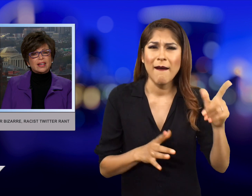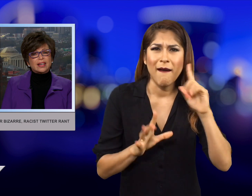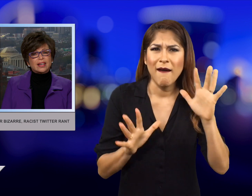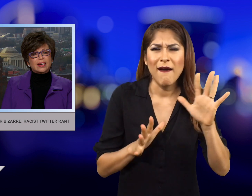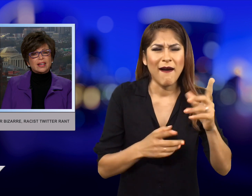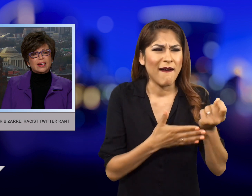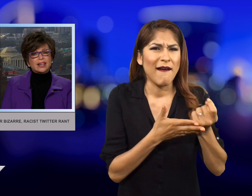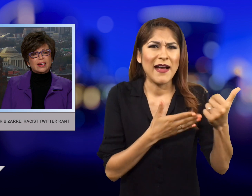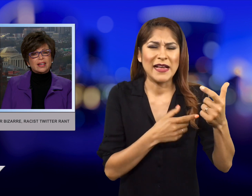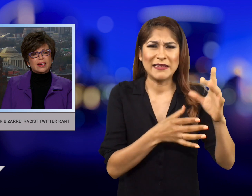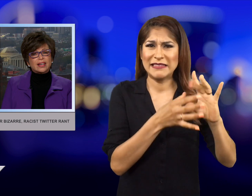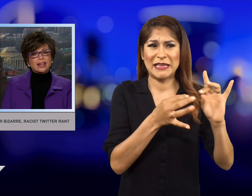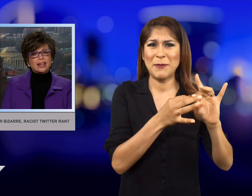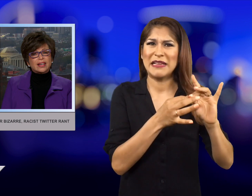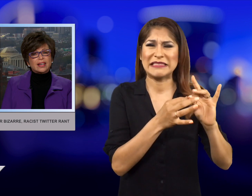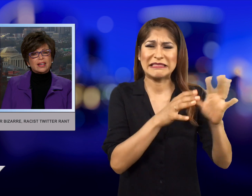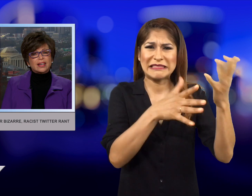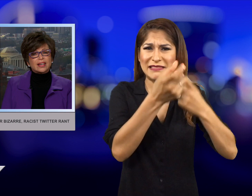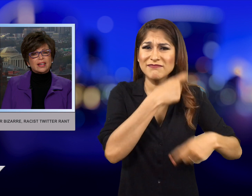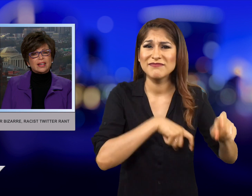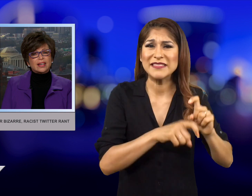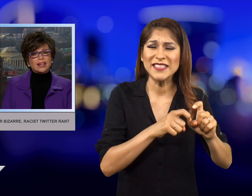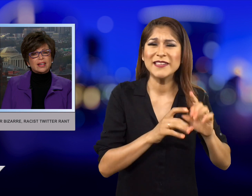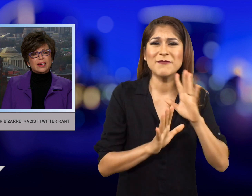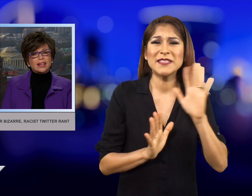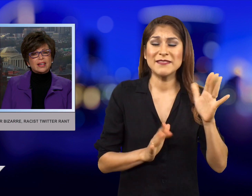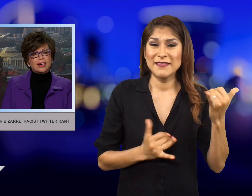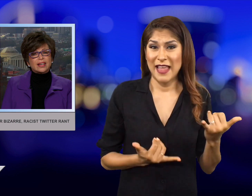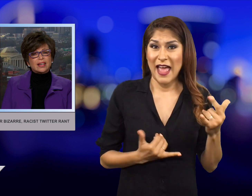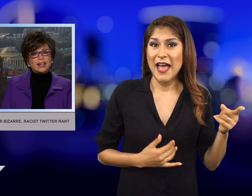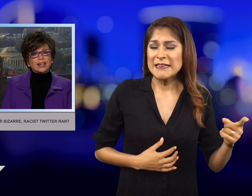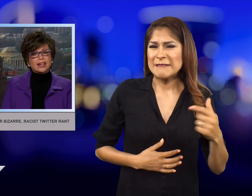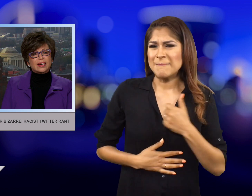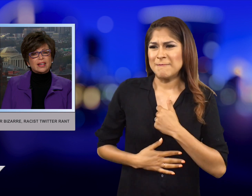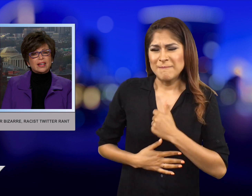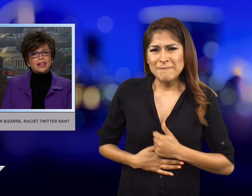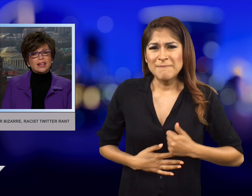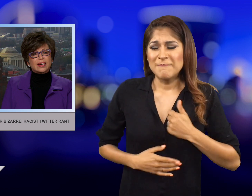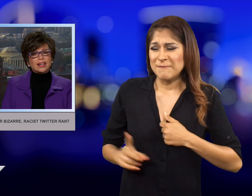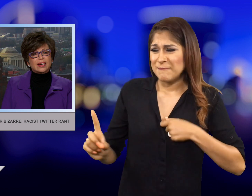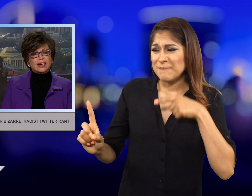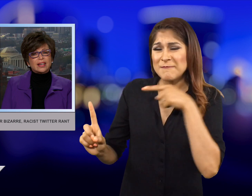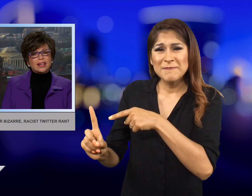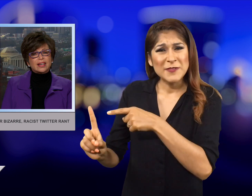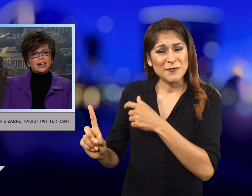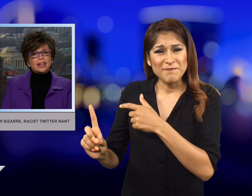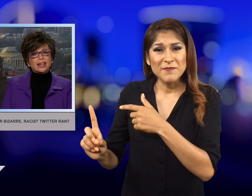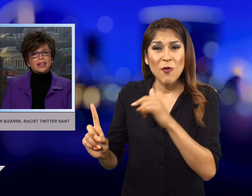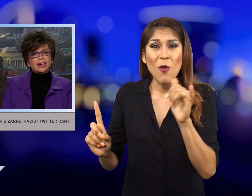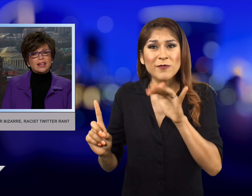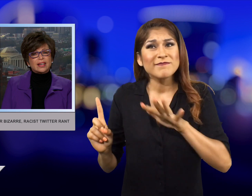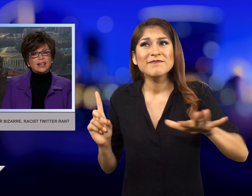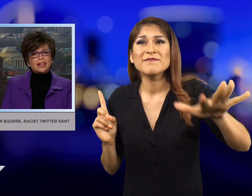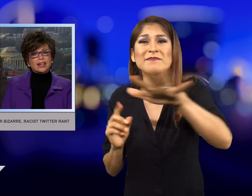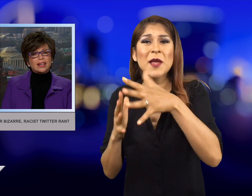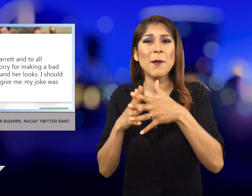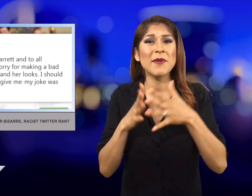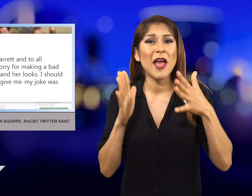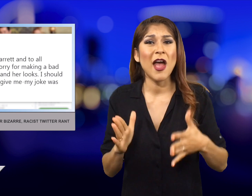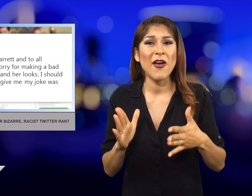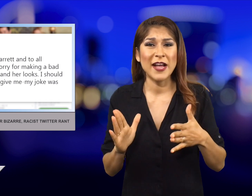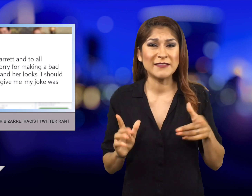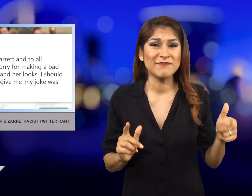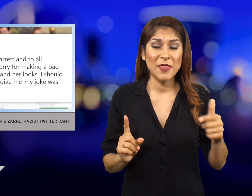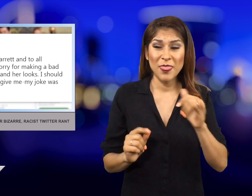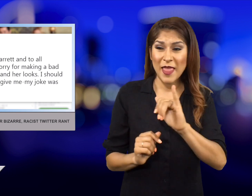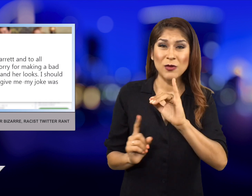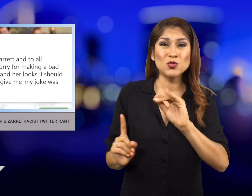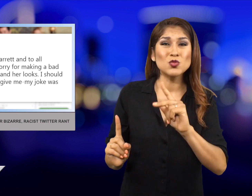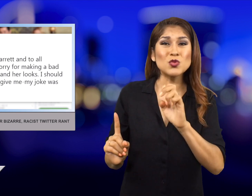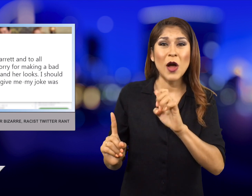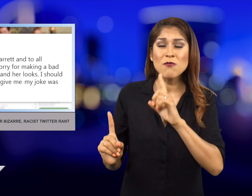She later deleted the tweet then posted: "I apologize to Valerie Jarrett and all Americans.